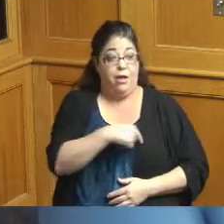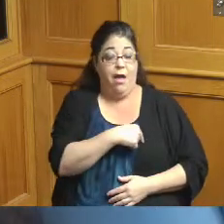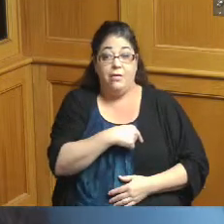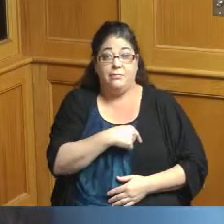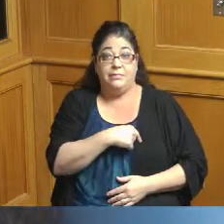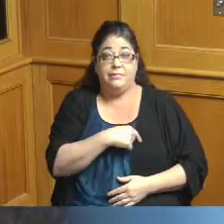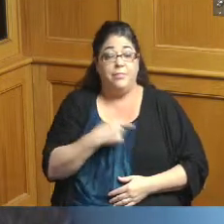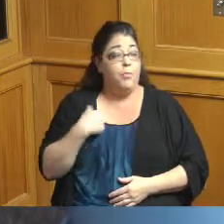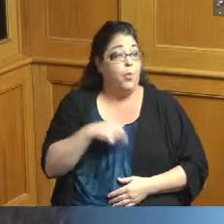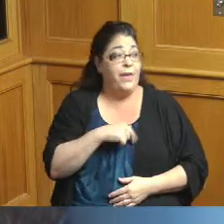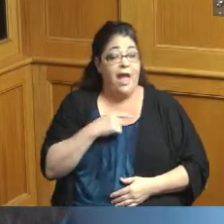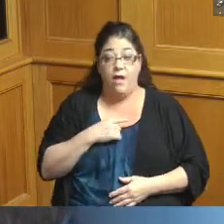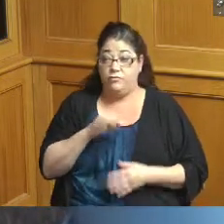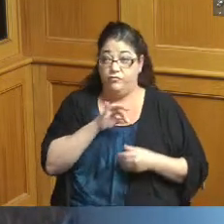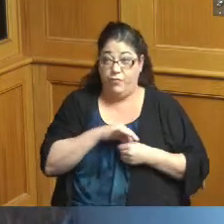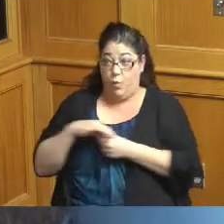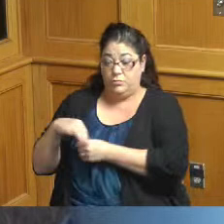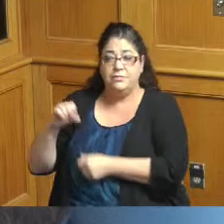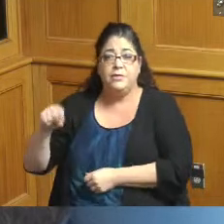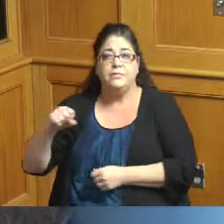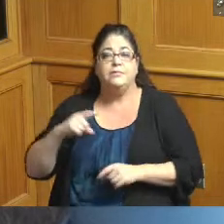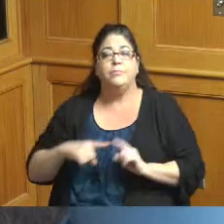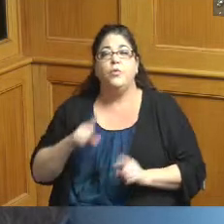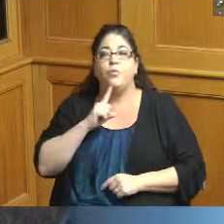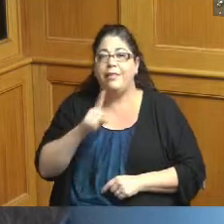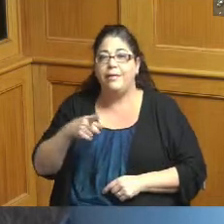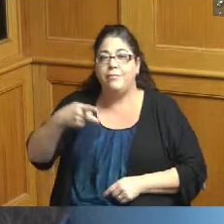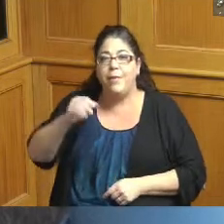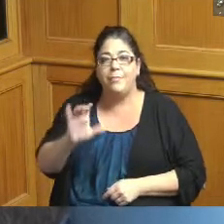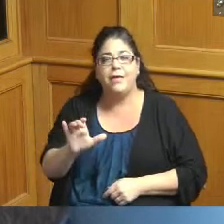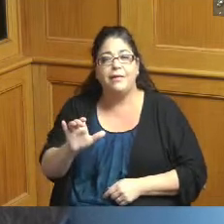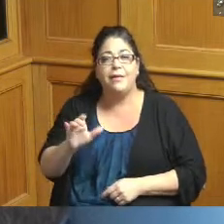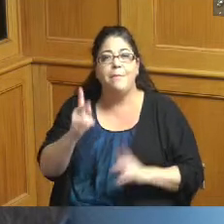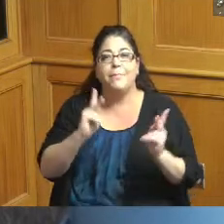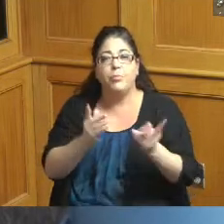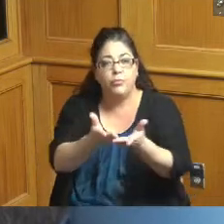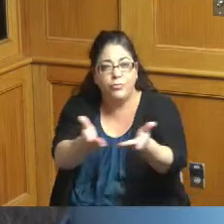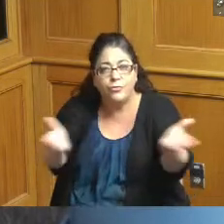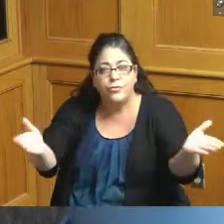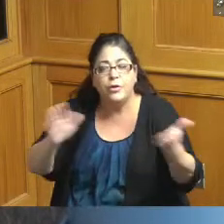have a vote but we are having this in the public and people are watching and they can go back on